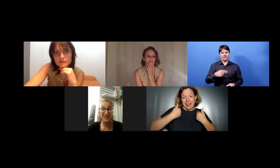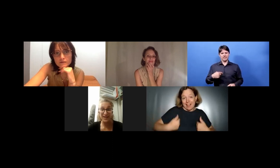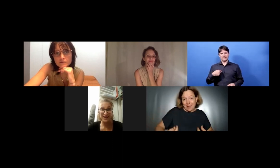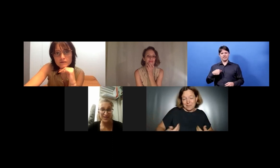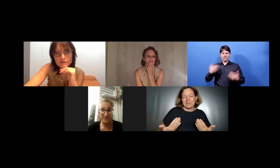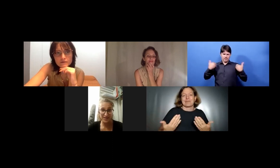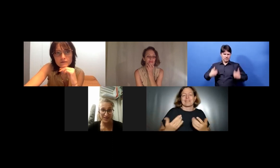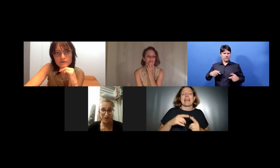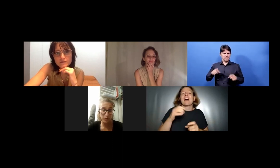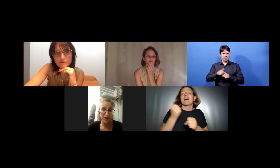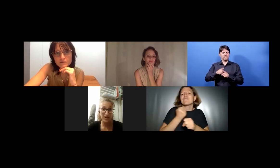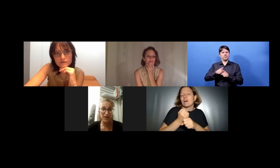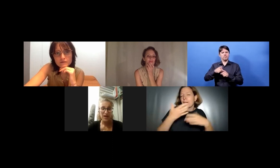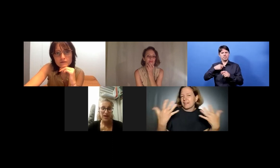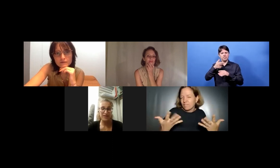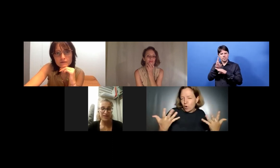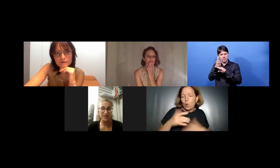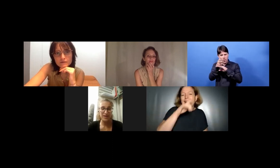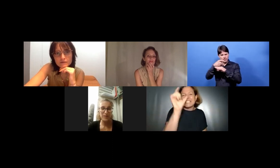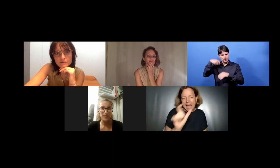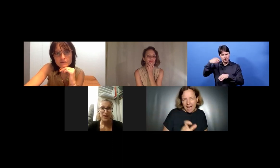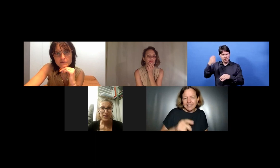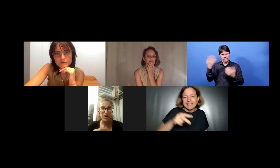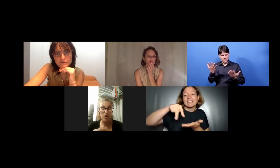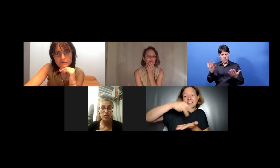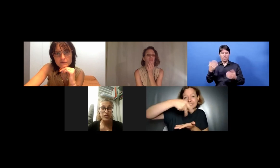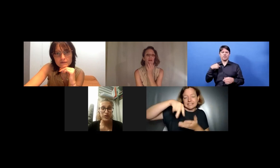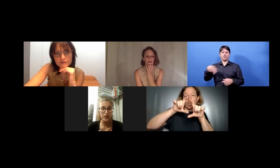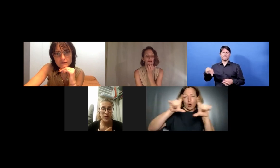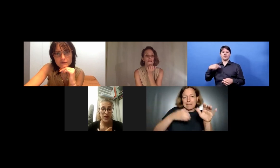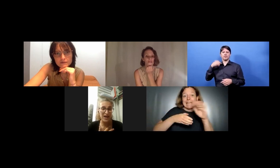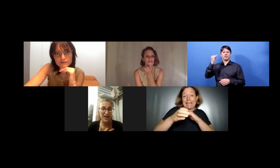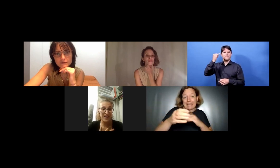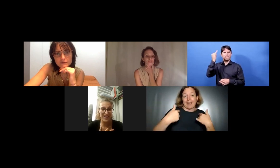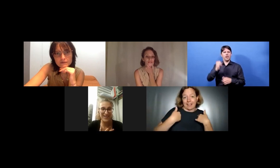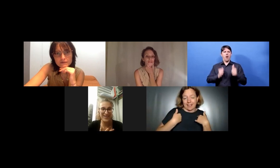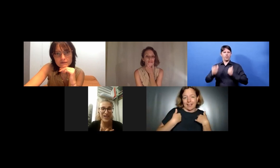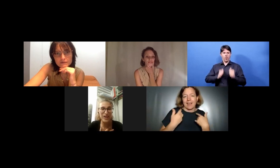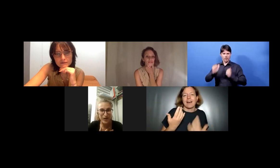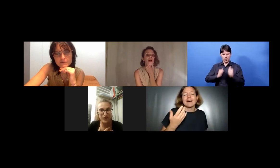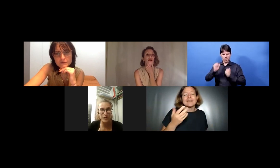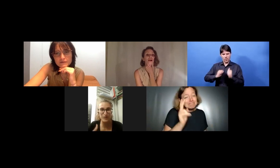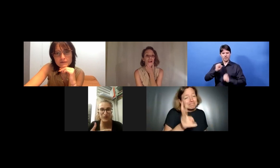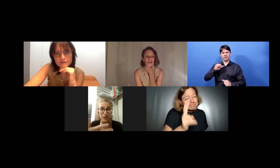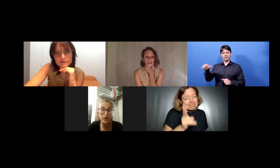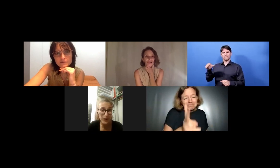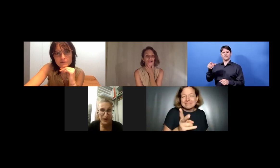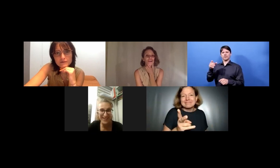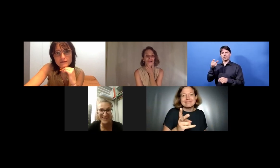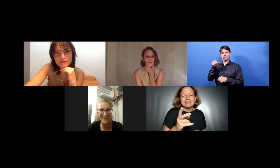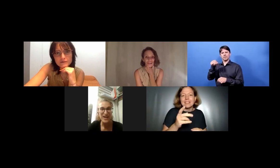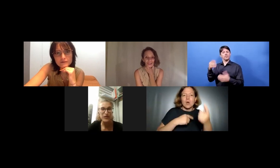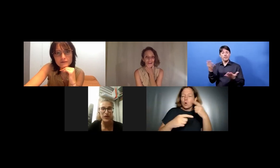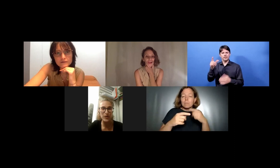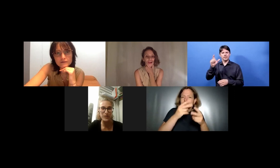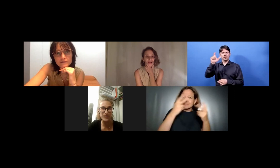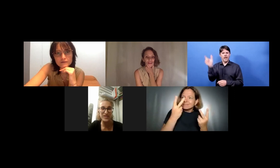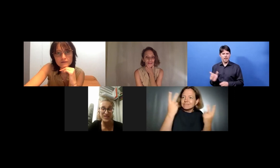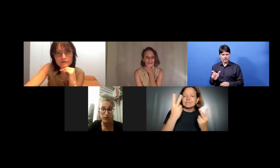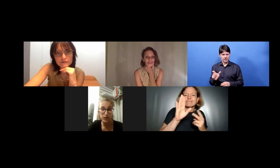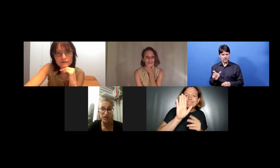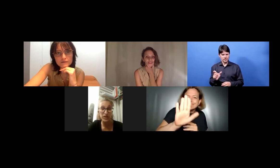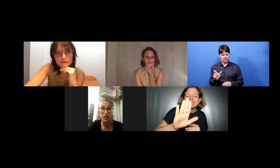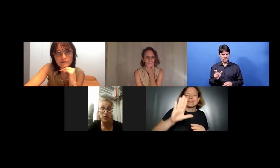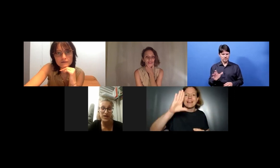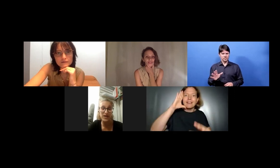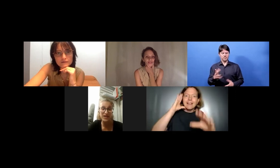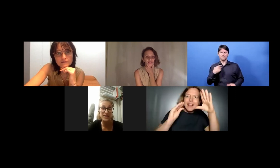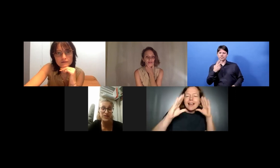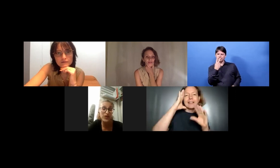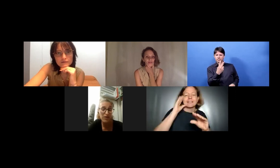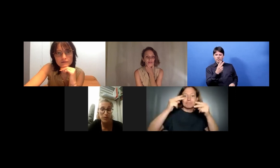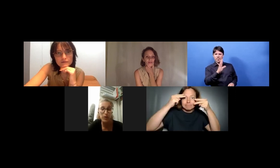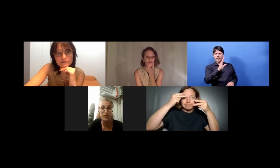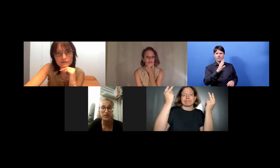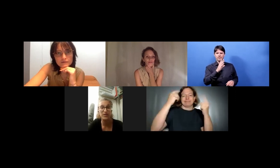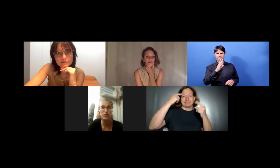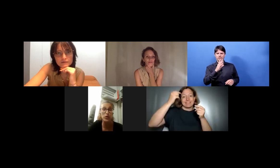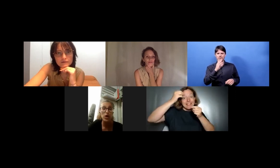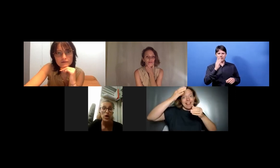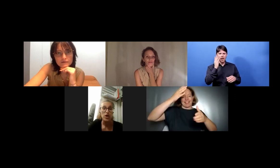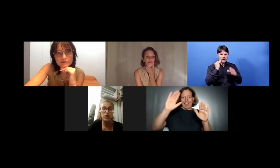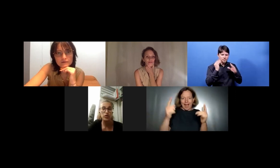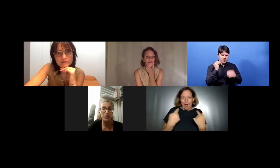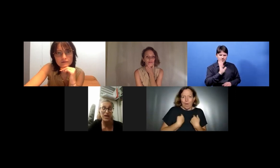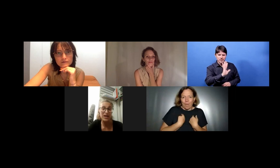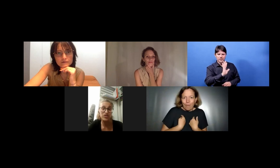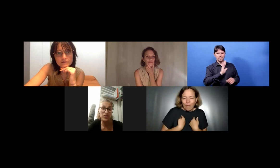And I can learn from you and from this project because I think it's very important to make access in theatre.